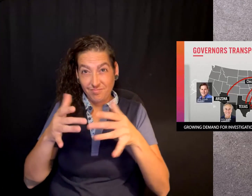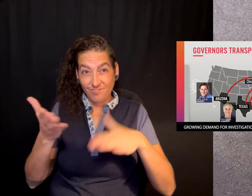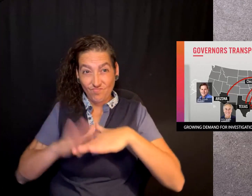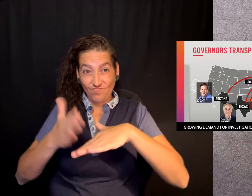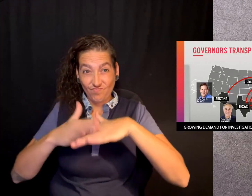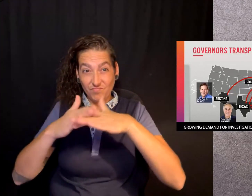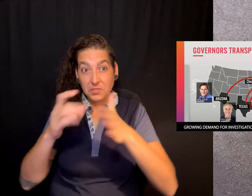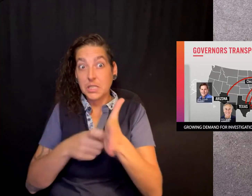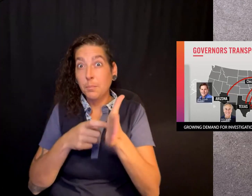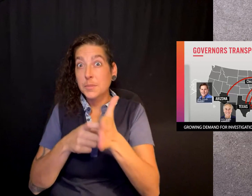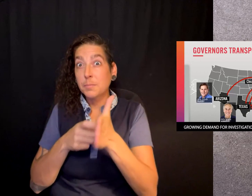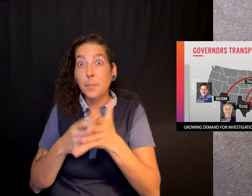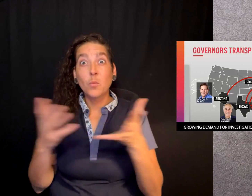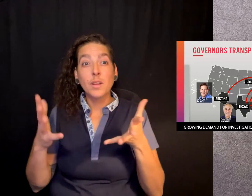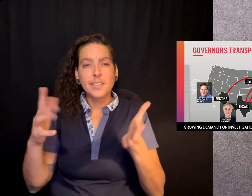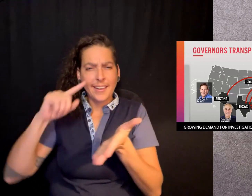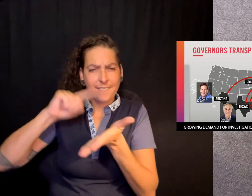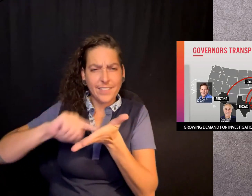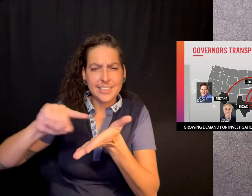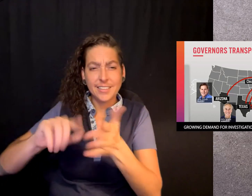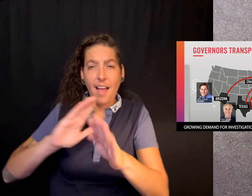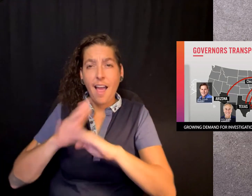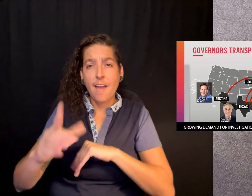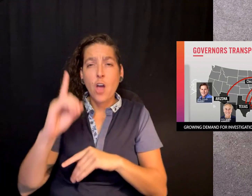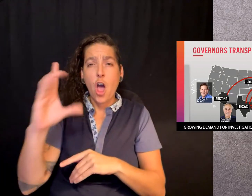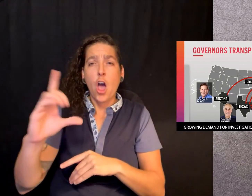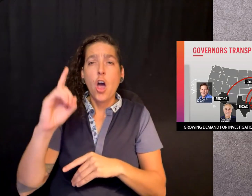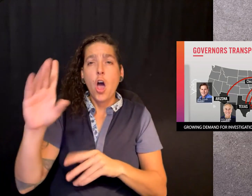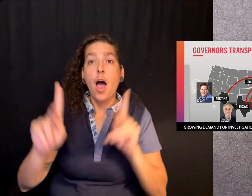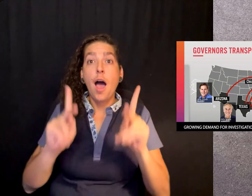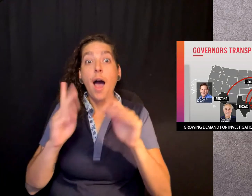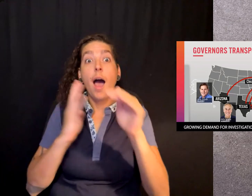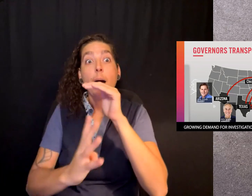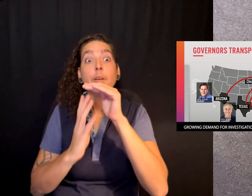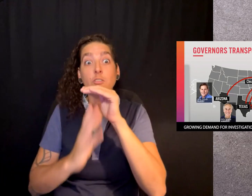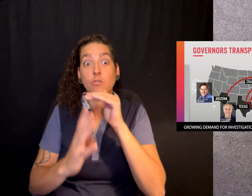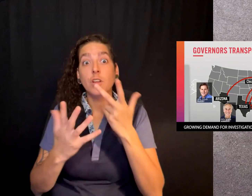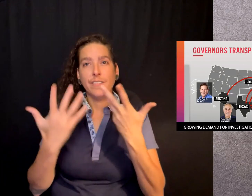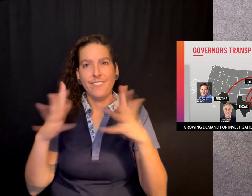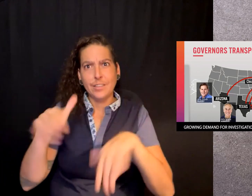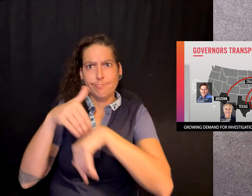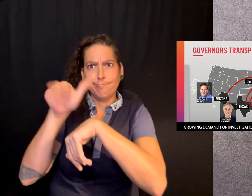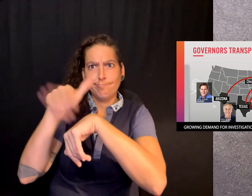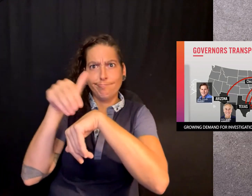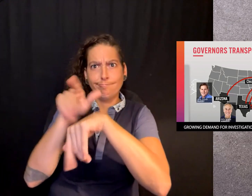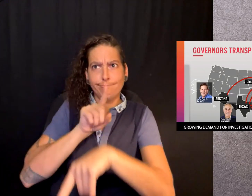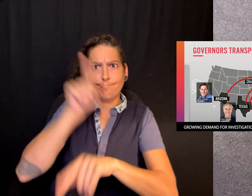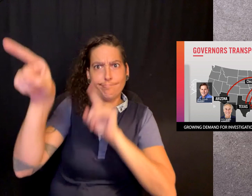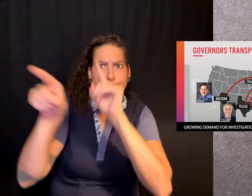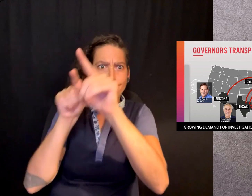there is a growing demand for an investigation after hundreds of migrants were shipped north